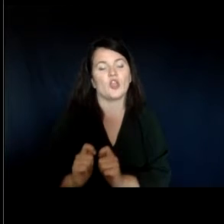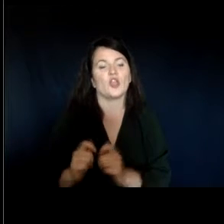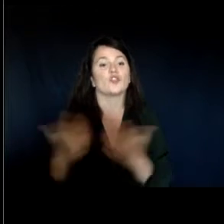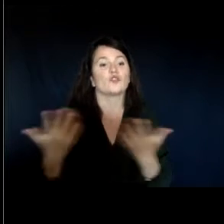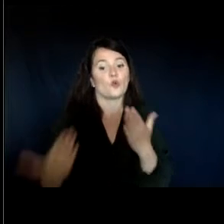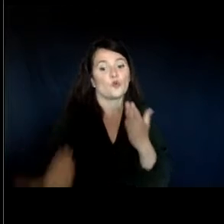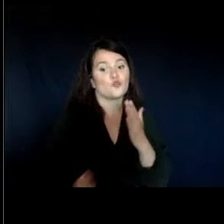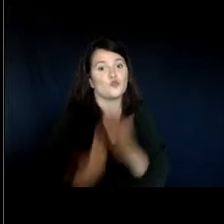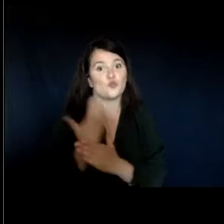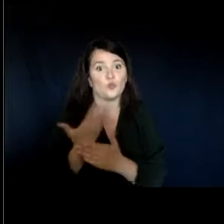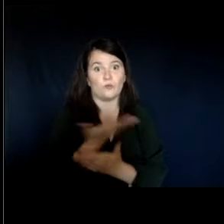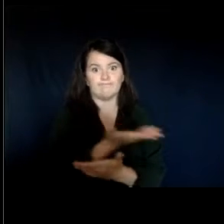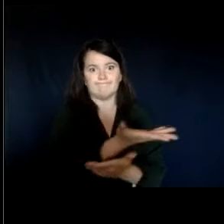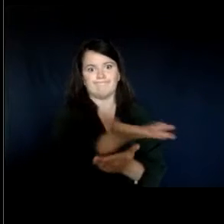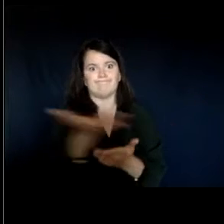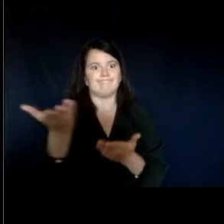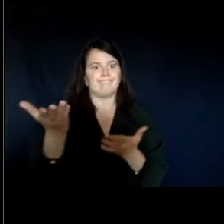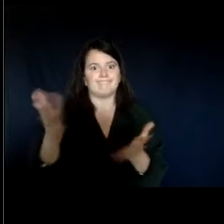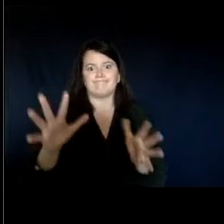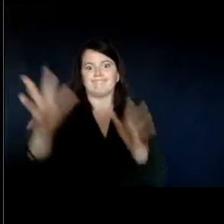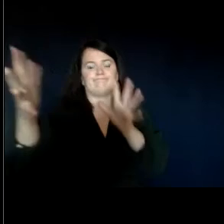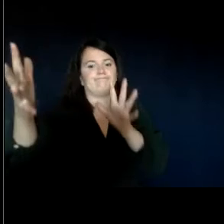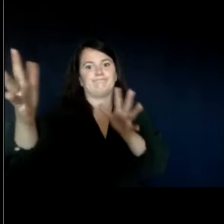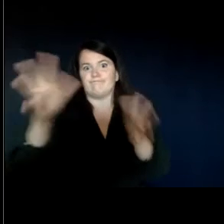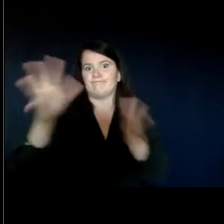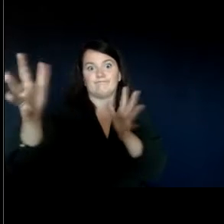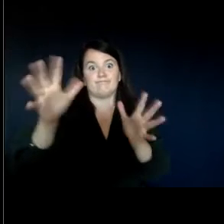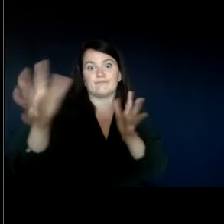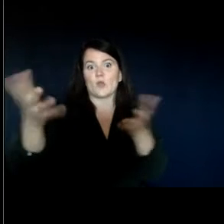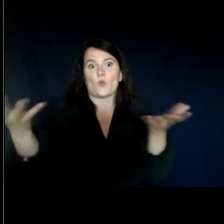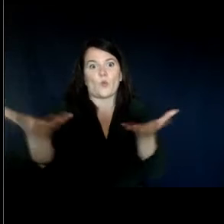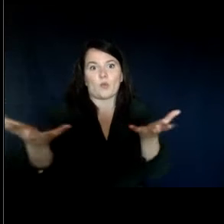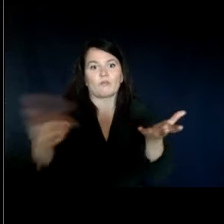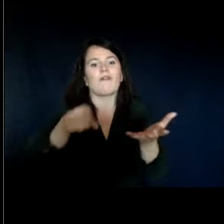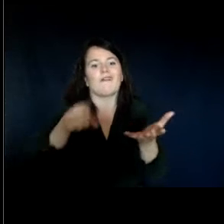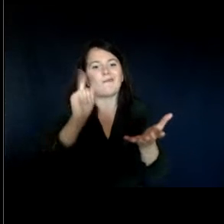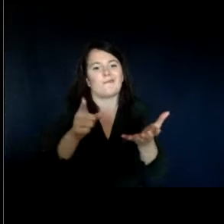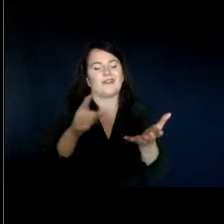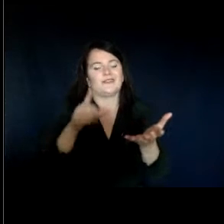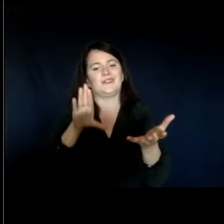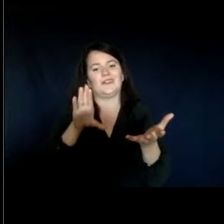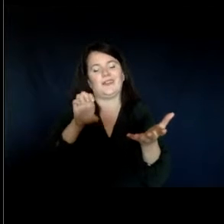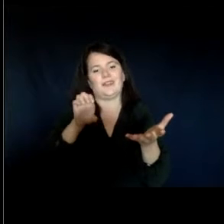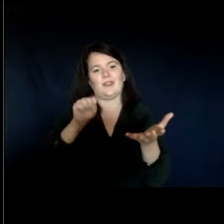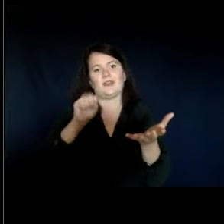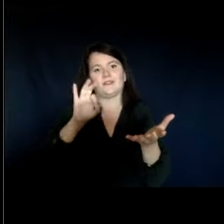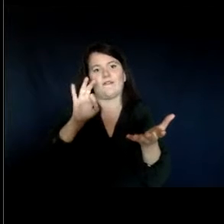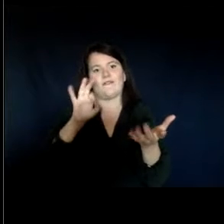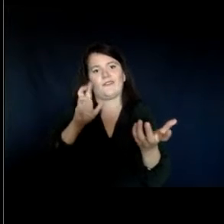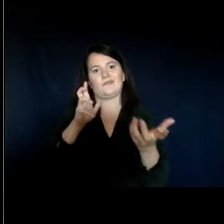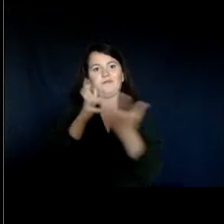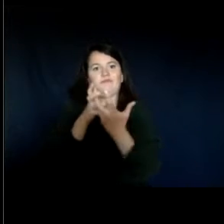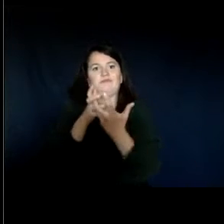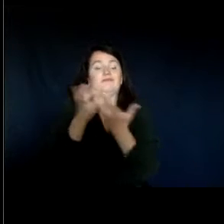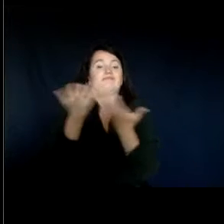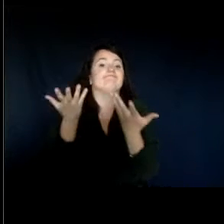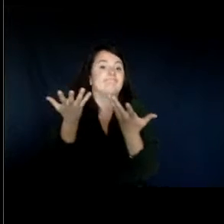that will be introduced with CRII package.